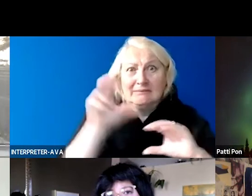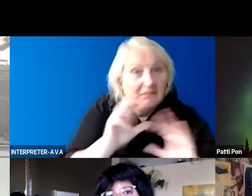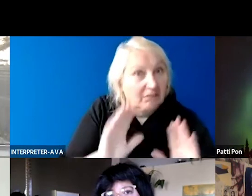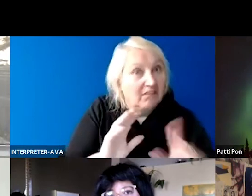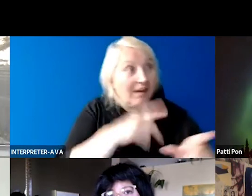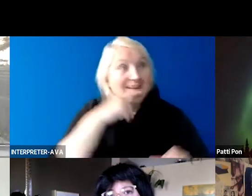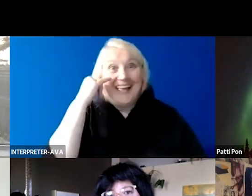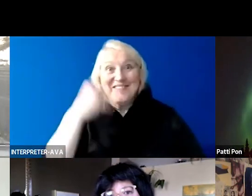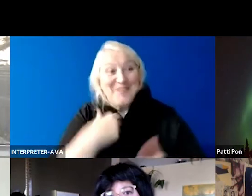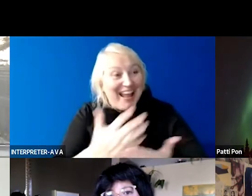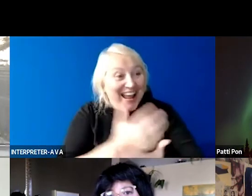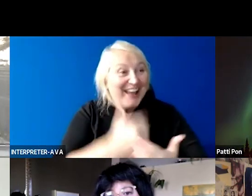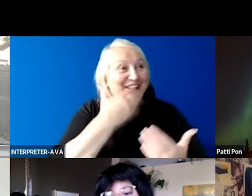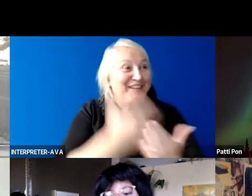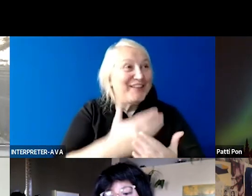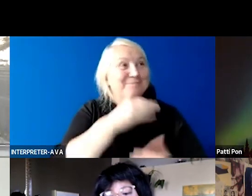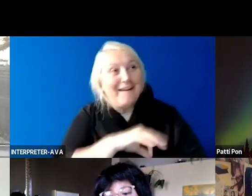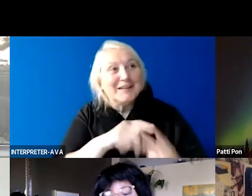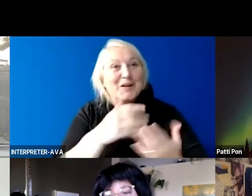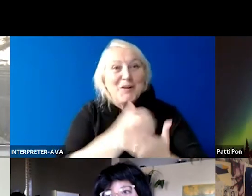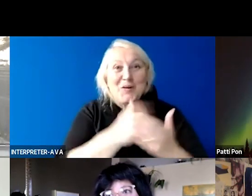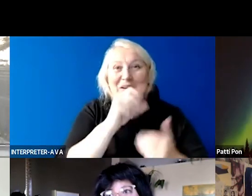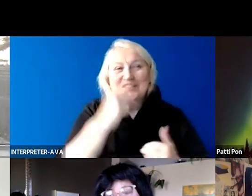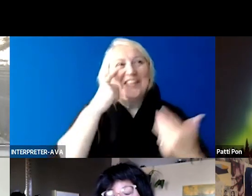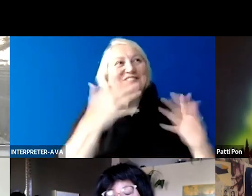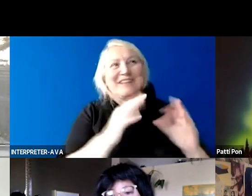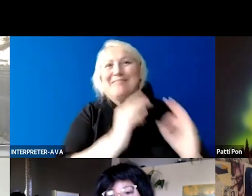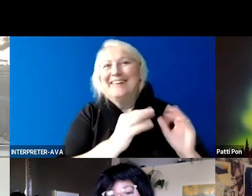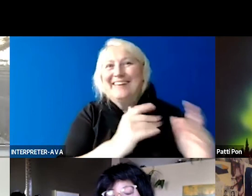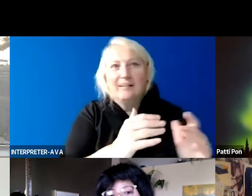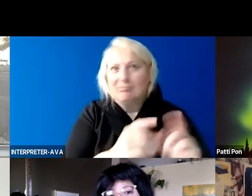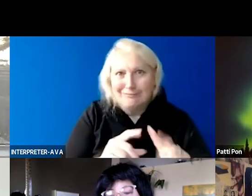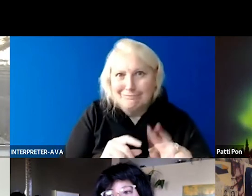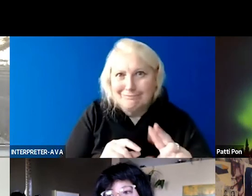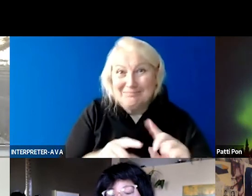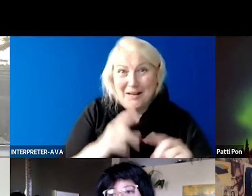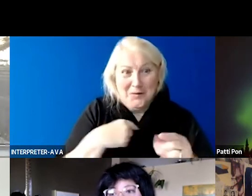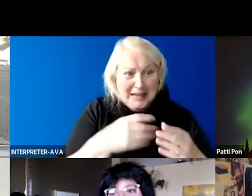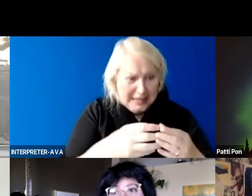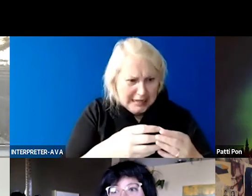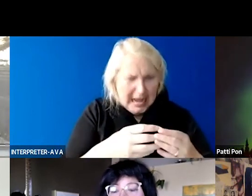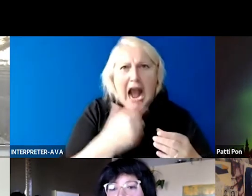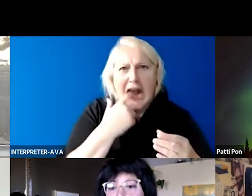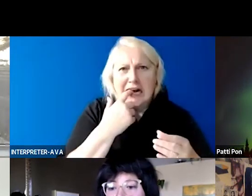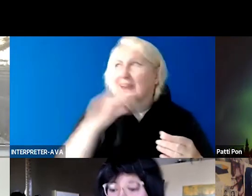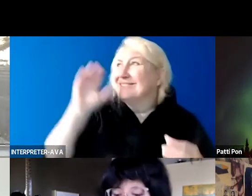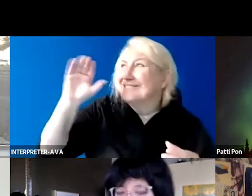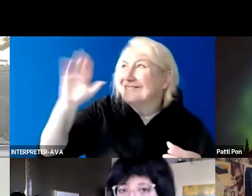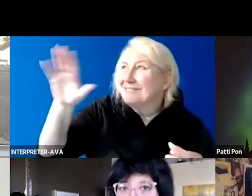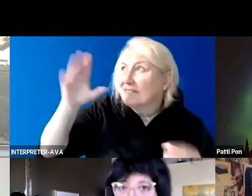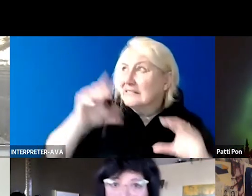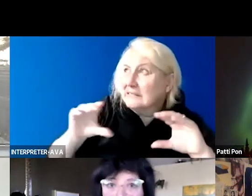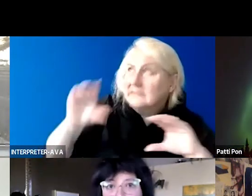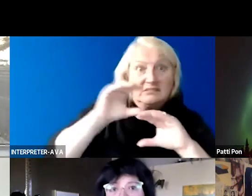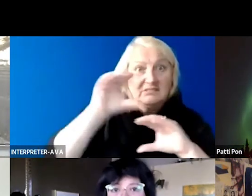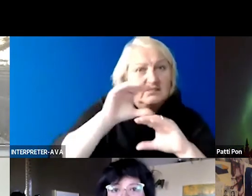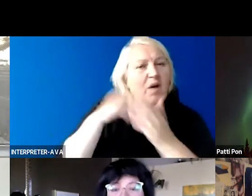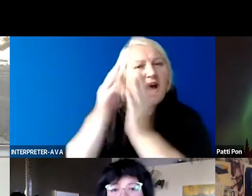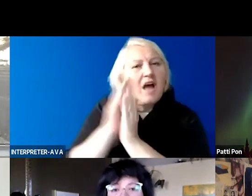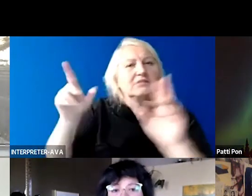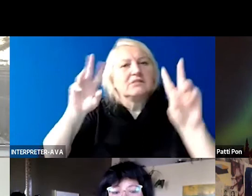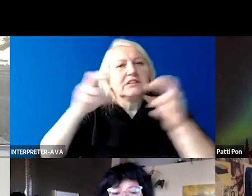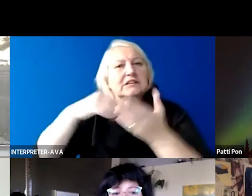the ideal, right? But we were able to ask for the Sector Innovation Grant from Canada Council